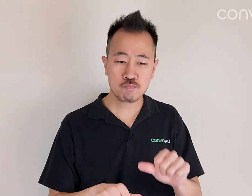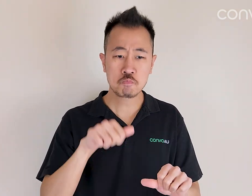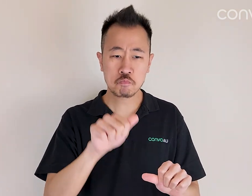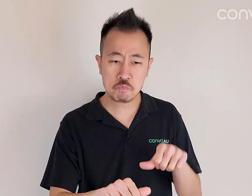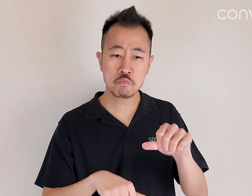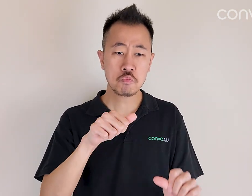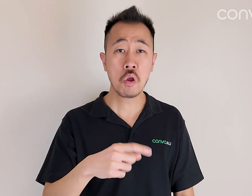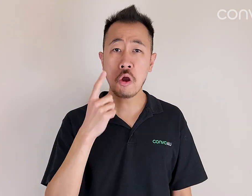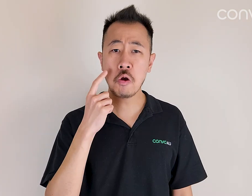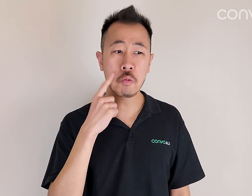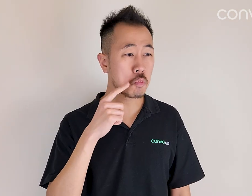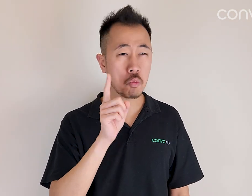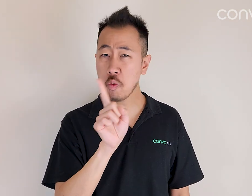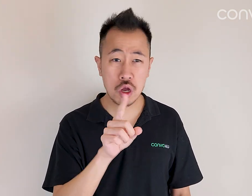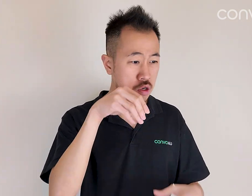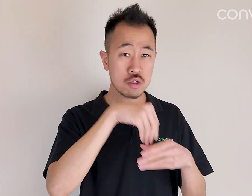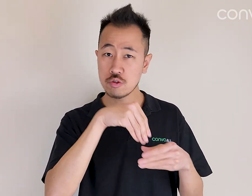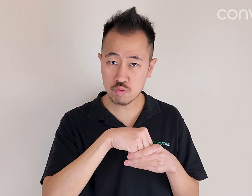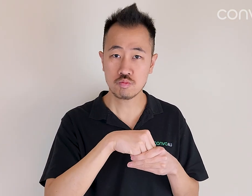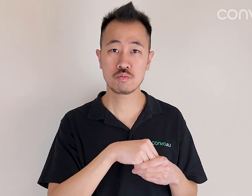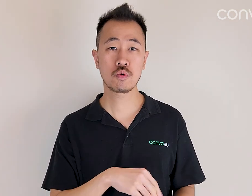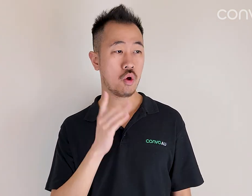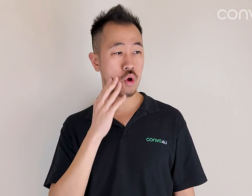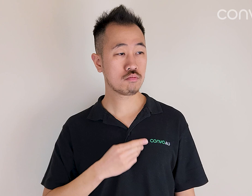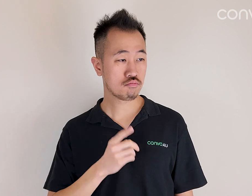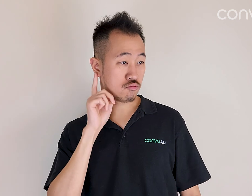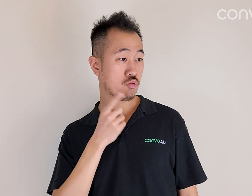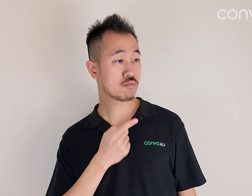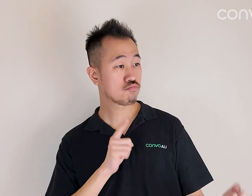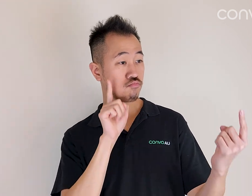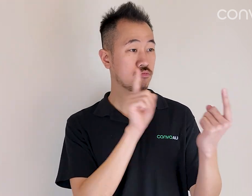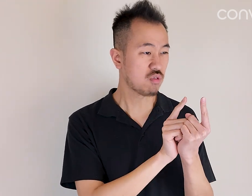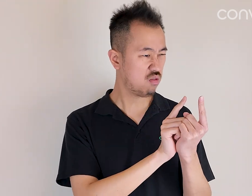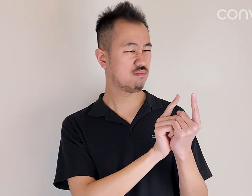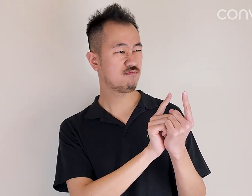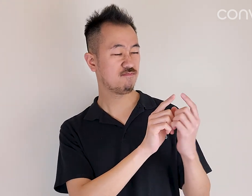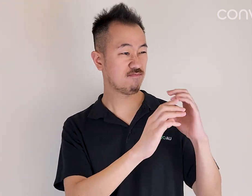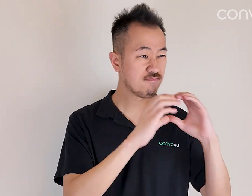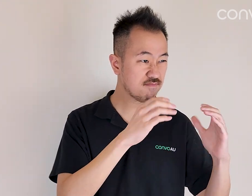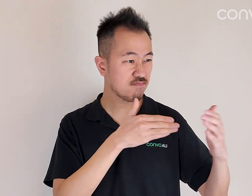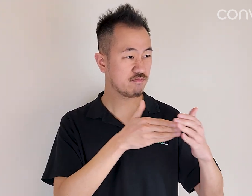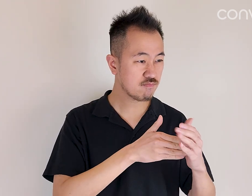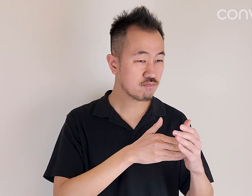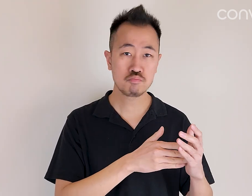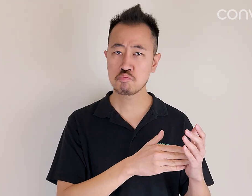We can show you step by step all the features that are involved when you use the Convo Australia app. Learn to use the Convo Australia app to converse with people in person who face communication barriers.